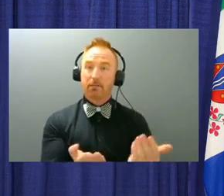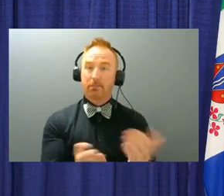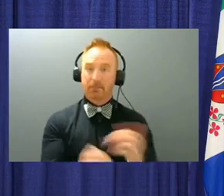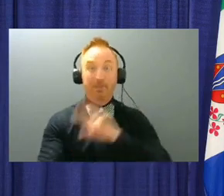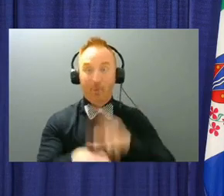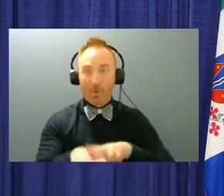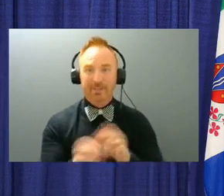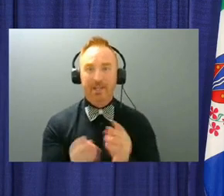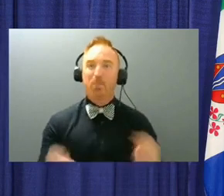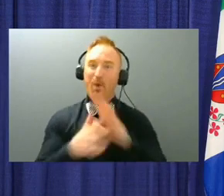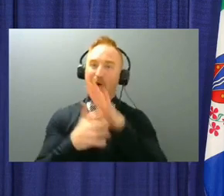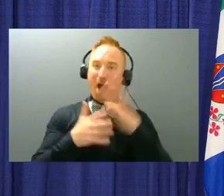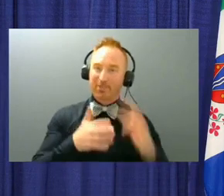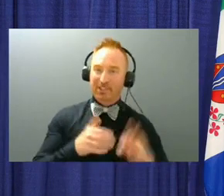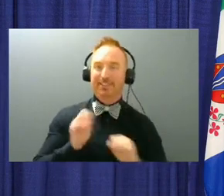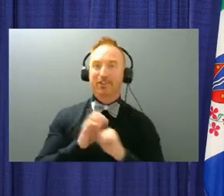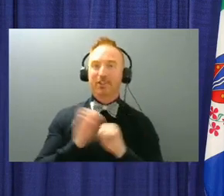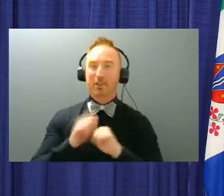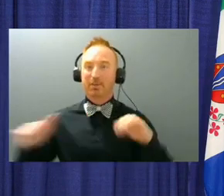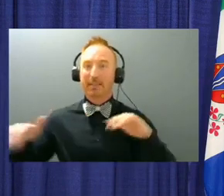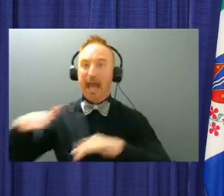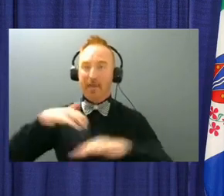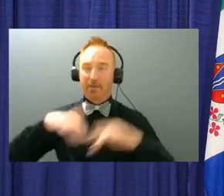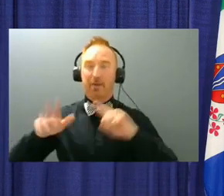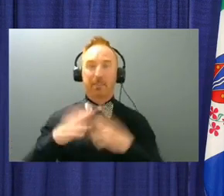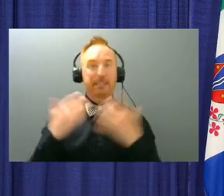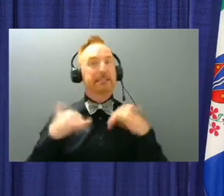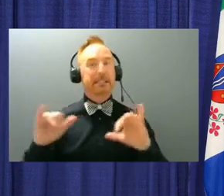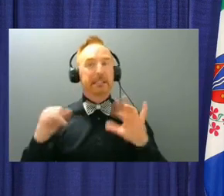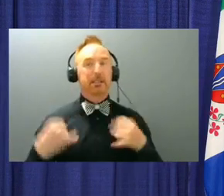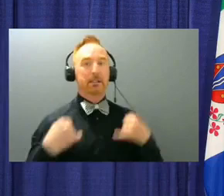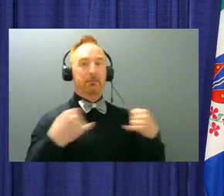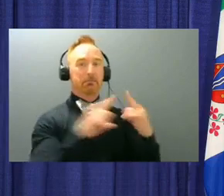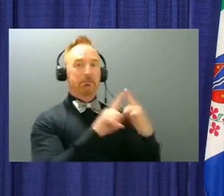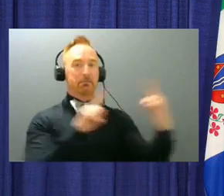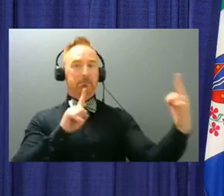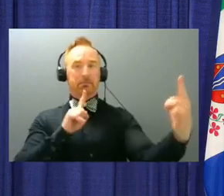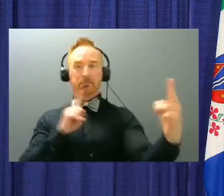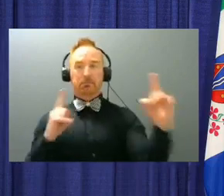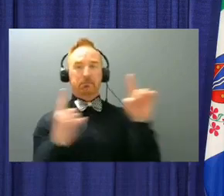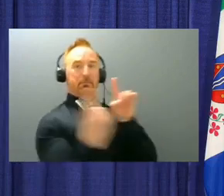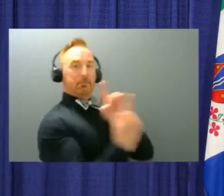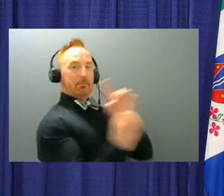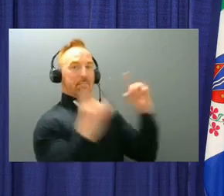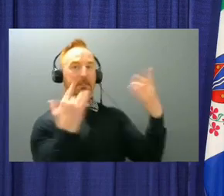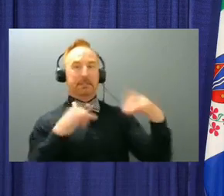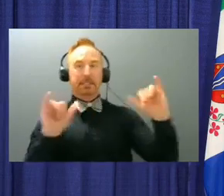course you have more ways to gather and to be together while keeping physically distanced.